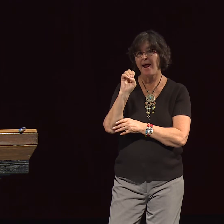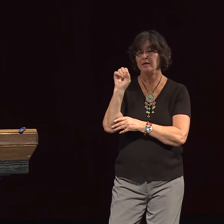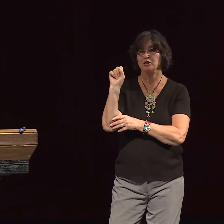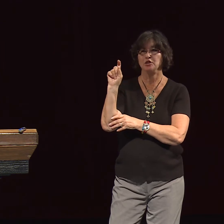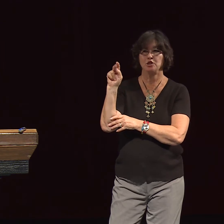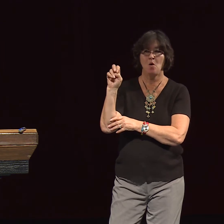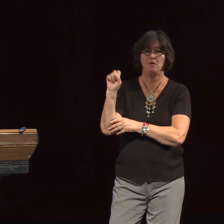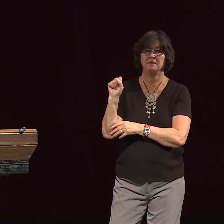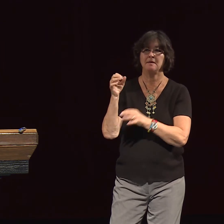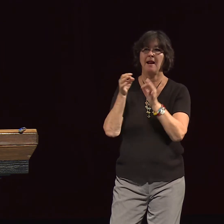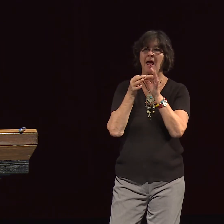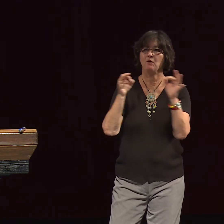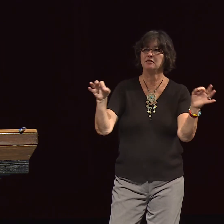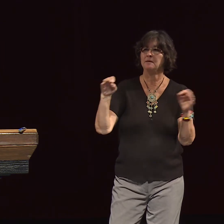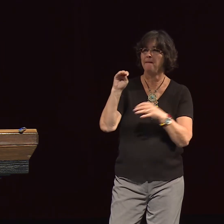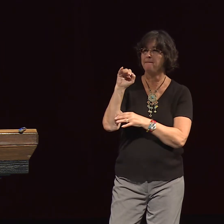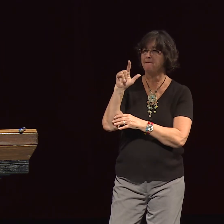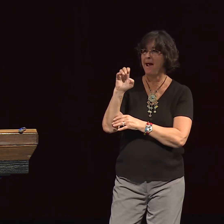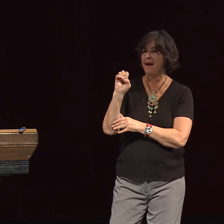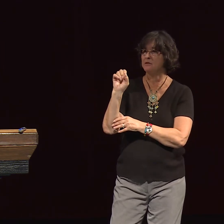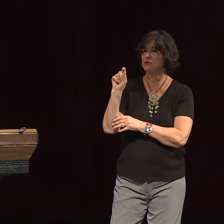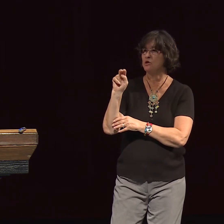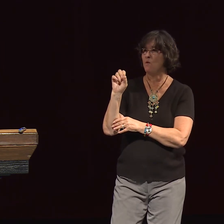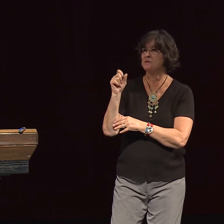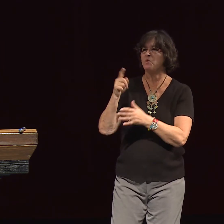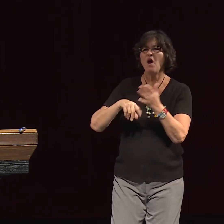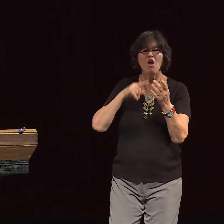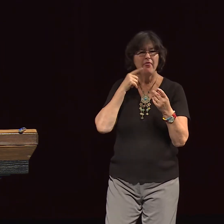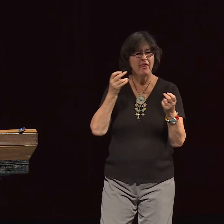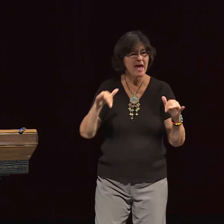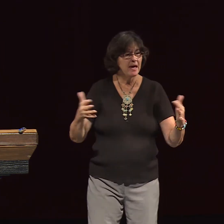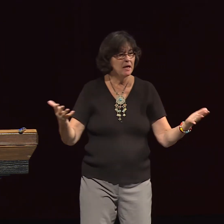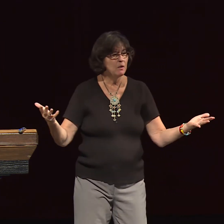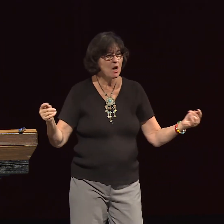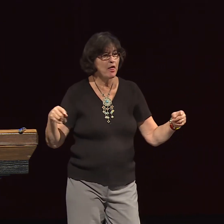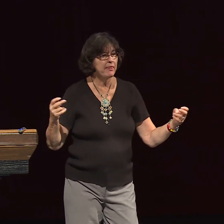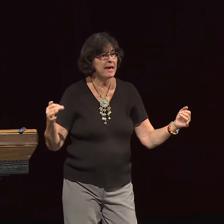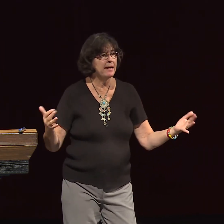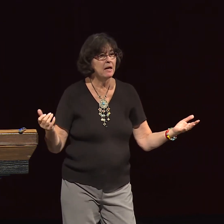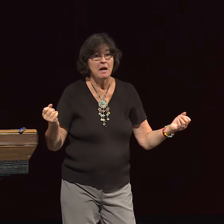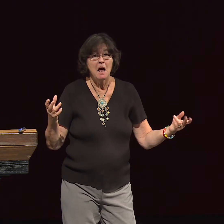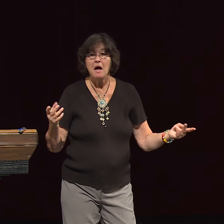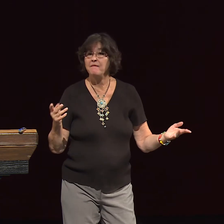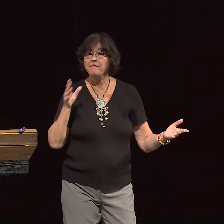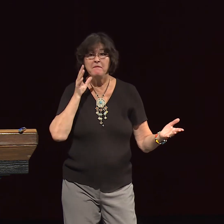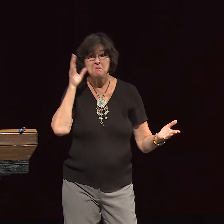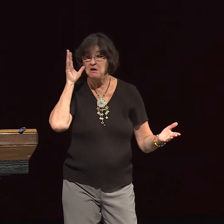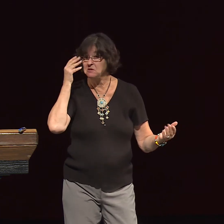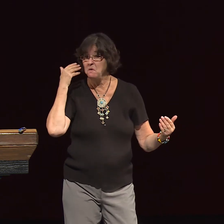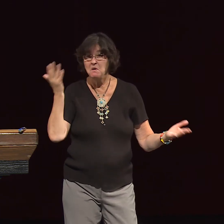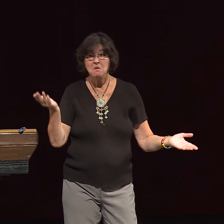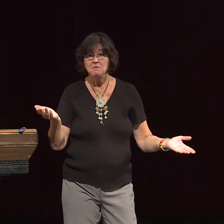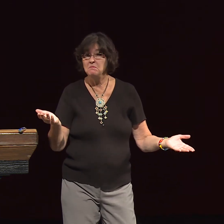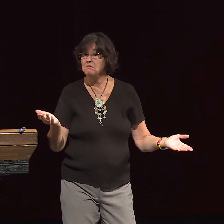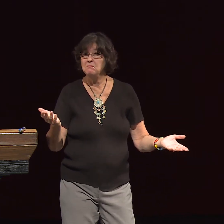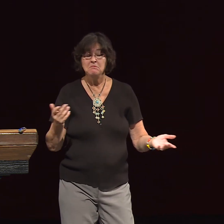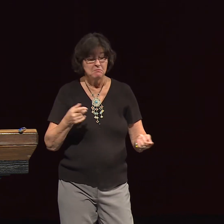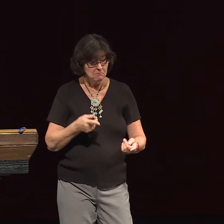Some states use the Language Milestones. And do we know what they are? Often parents don't know.